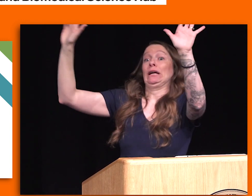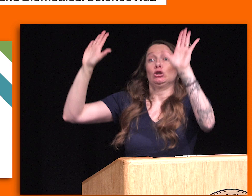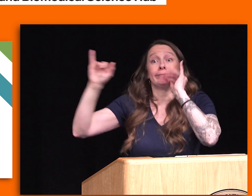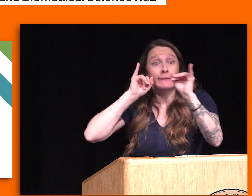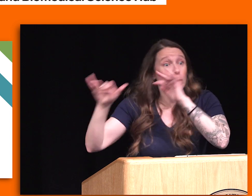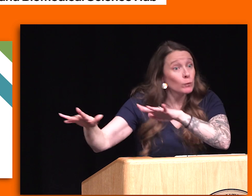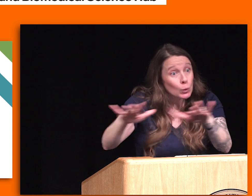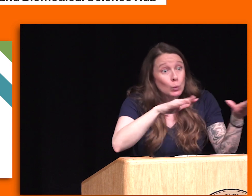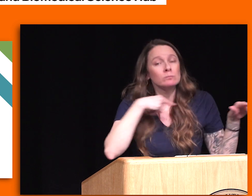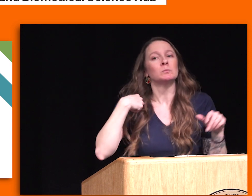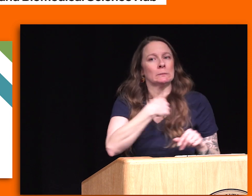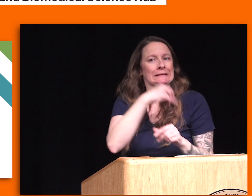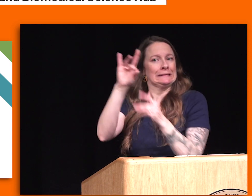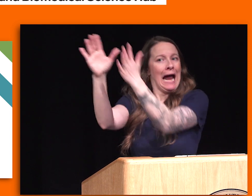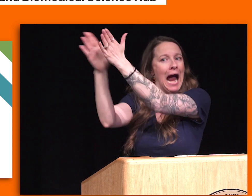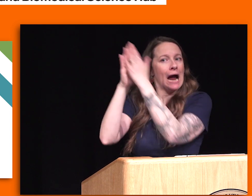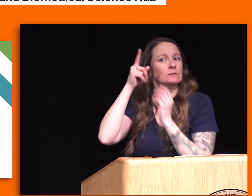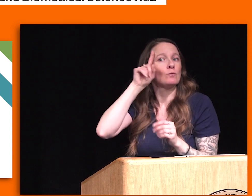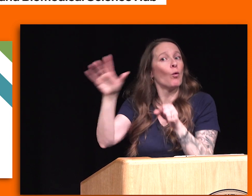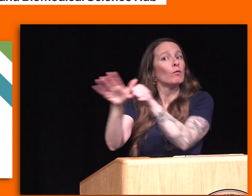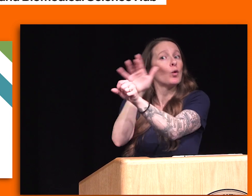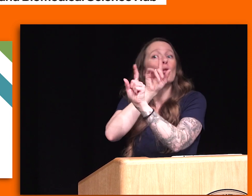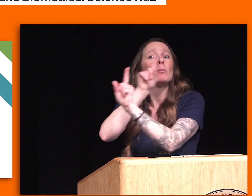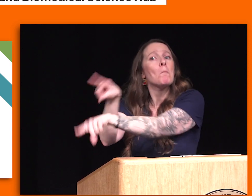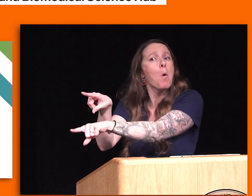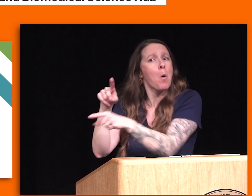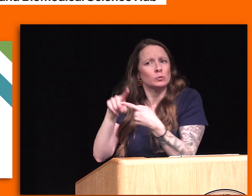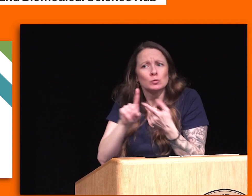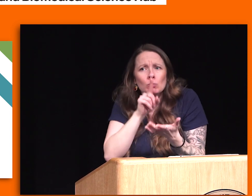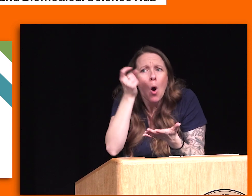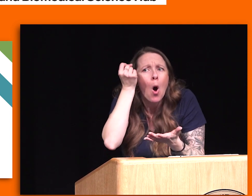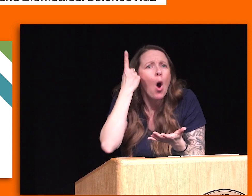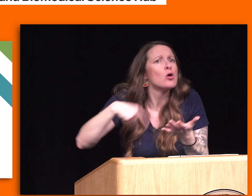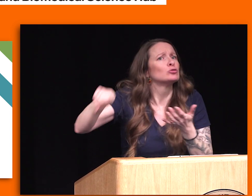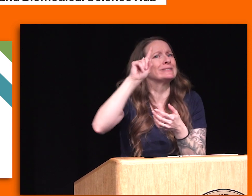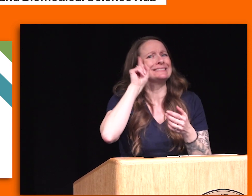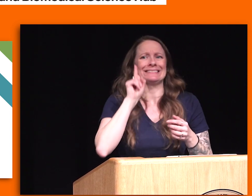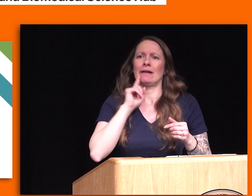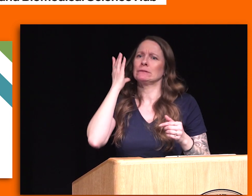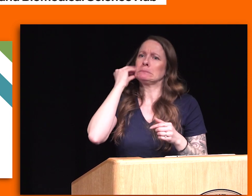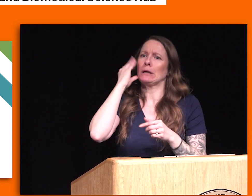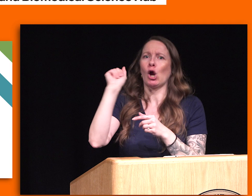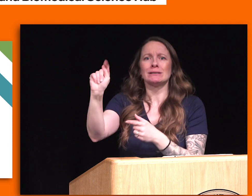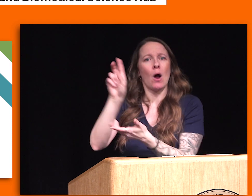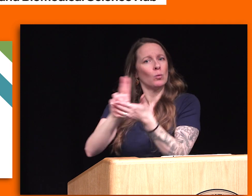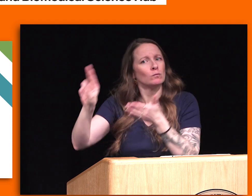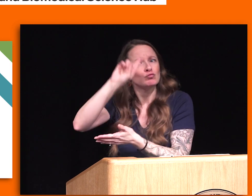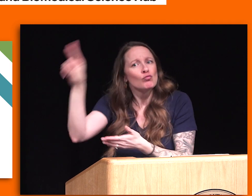So, after Brick Advantage finished their analysis, they submitted a full report explaining what